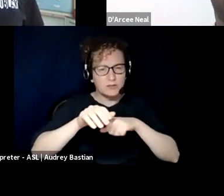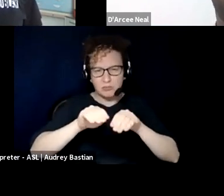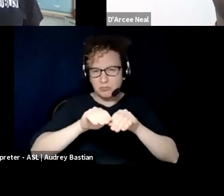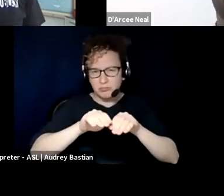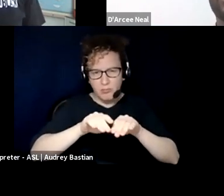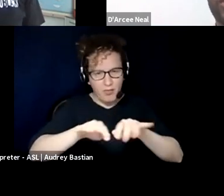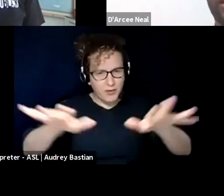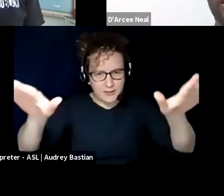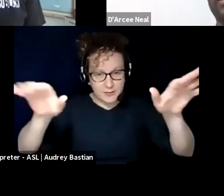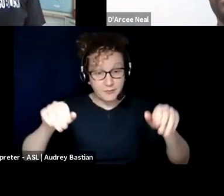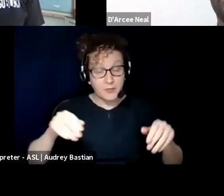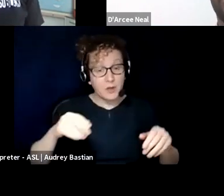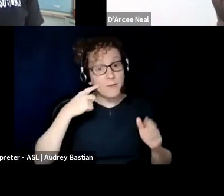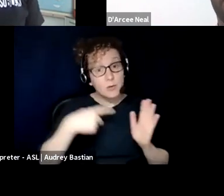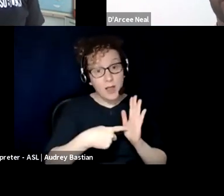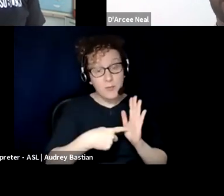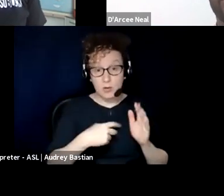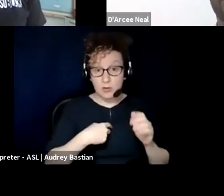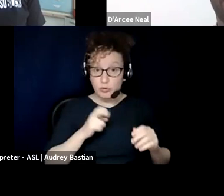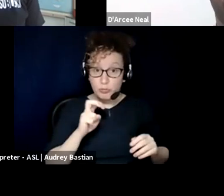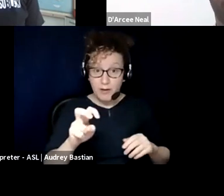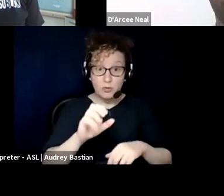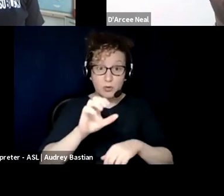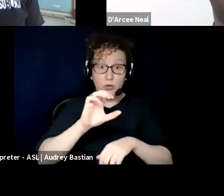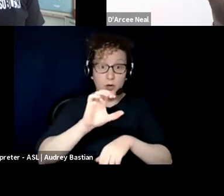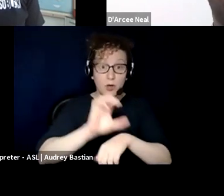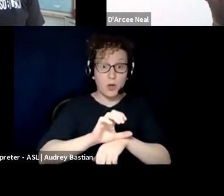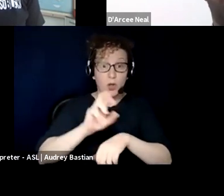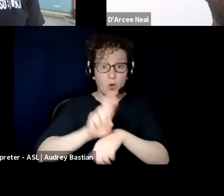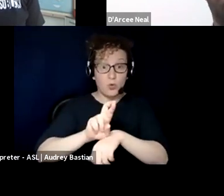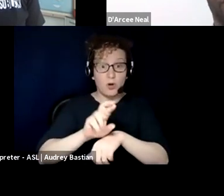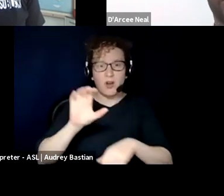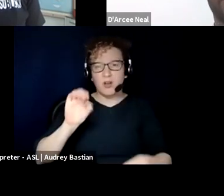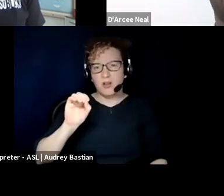when I travel to Costa Rica, colorism there is not that big of a deal because so many